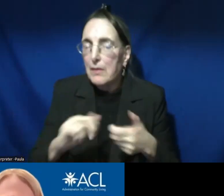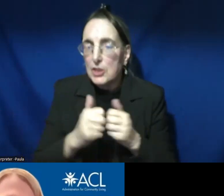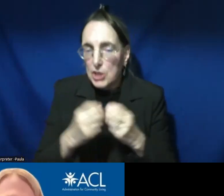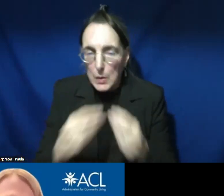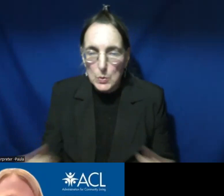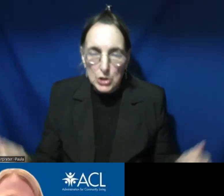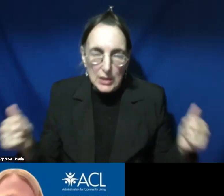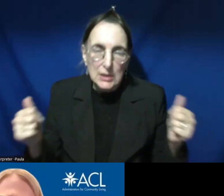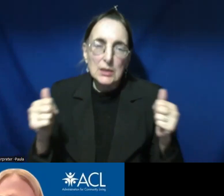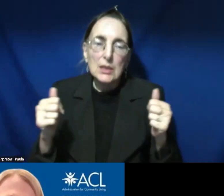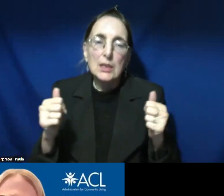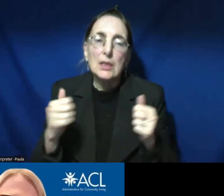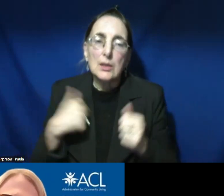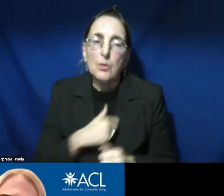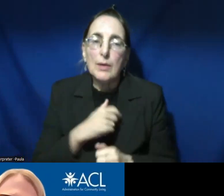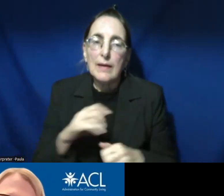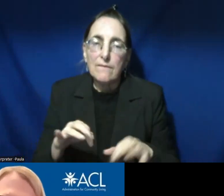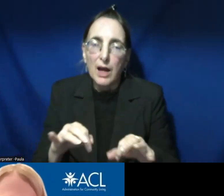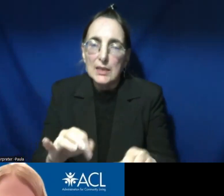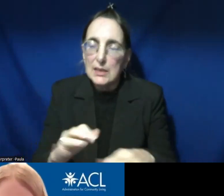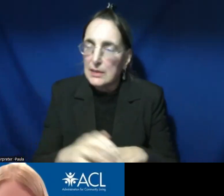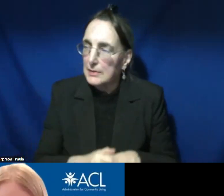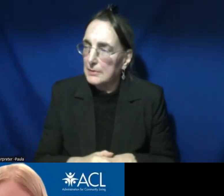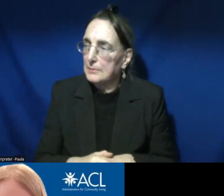and items through issue briefs or toolkits,